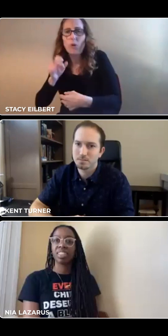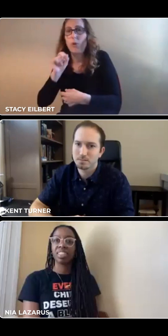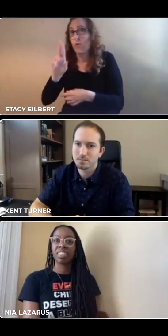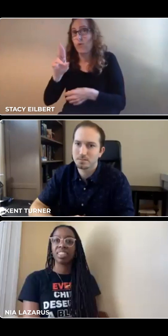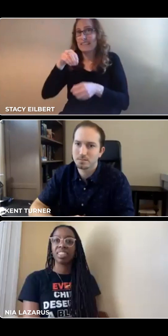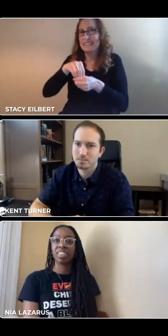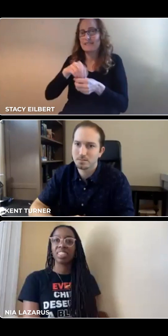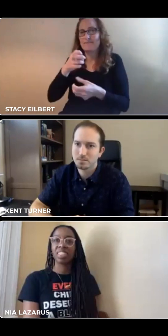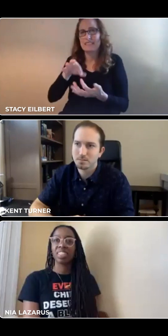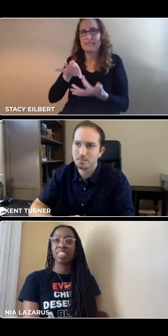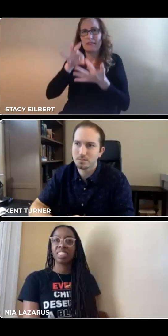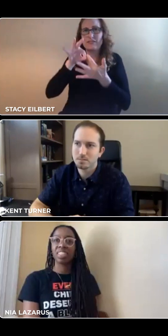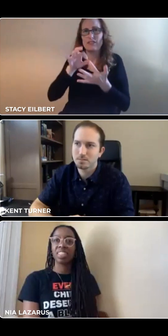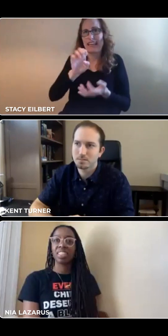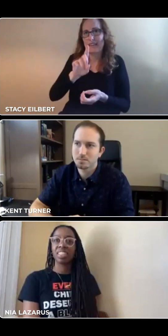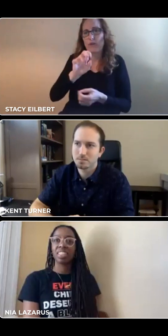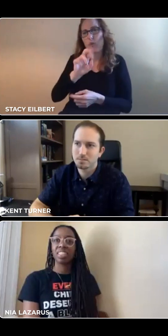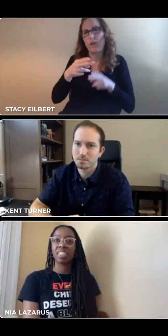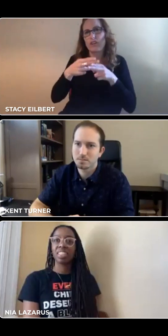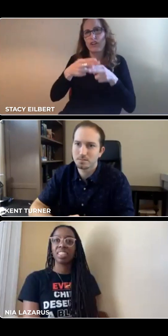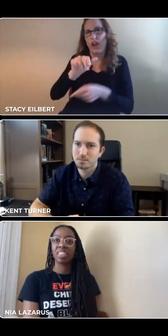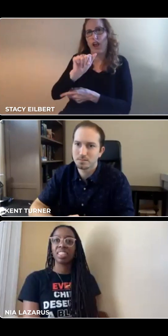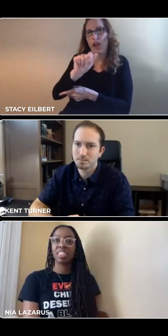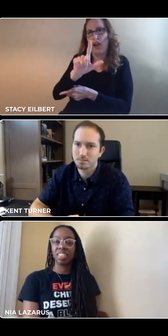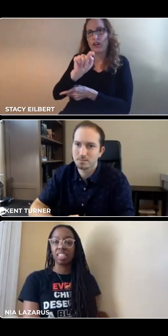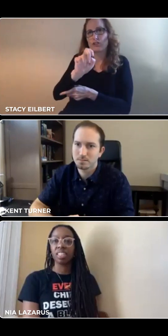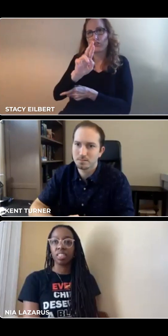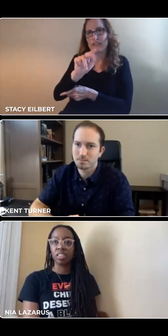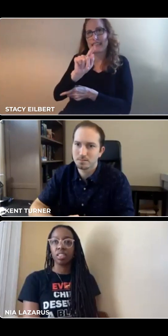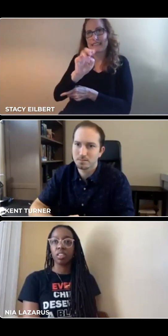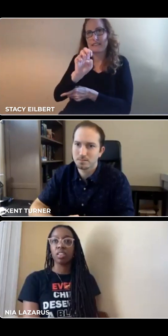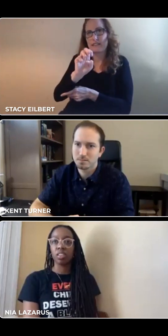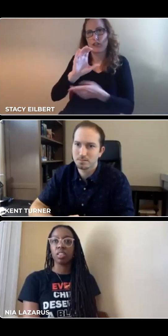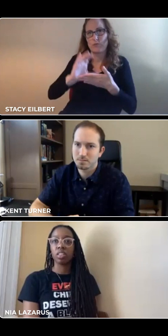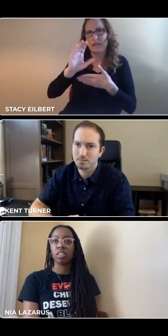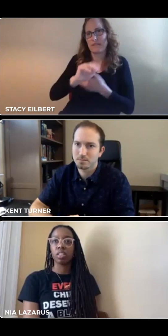works. Maybe for students who have a learning disability, or are in Special Ed, or maybe